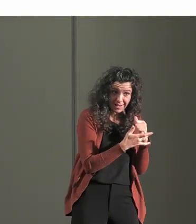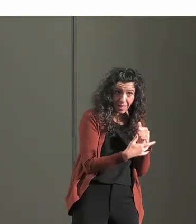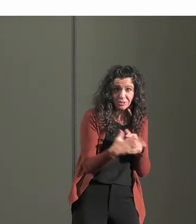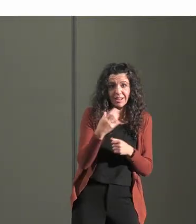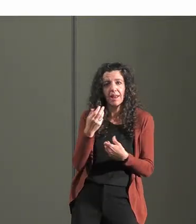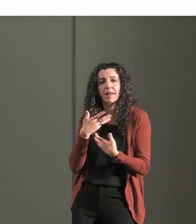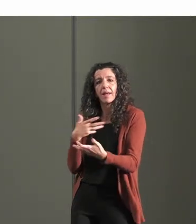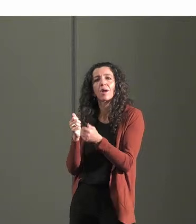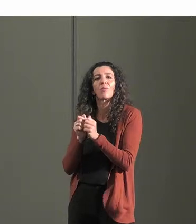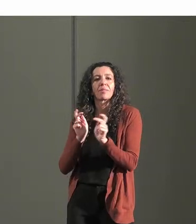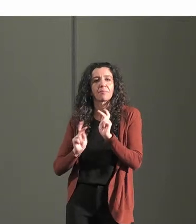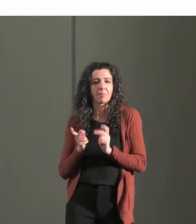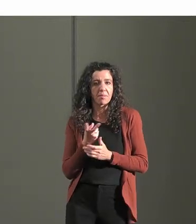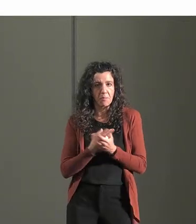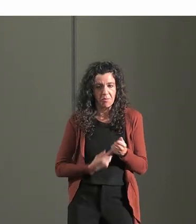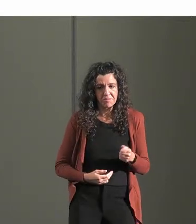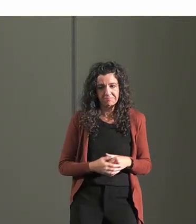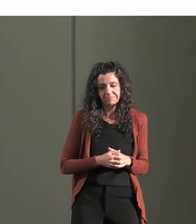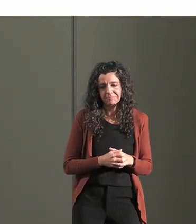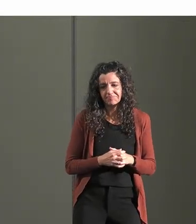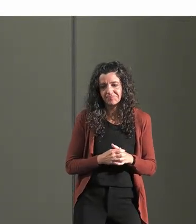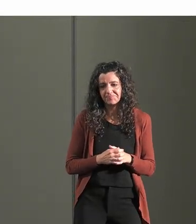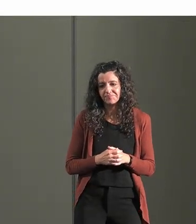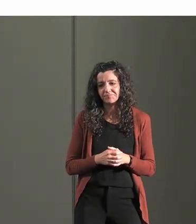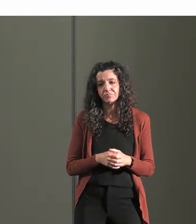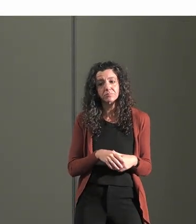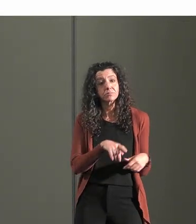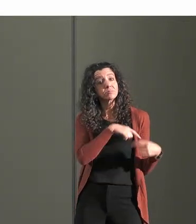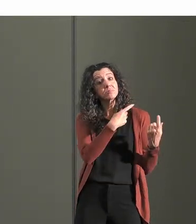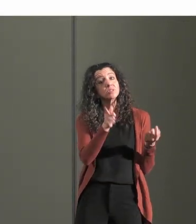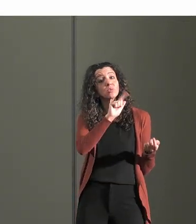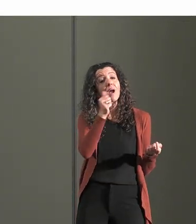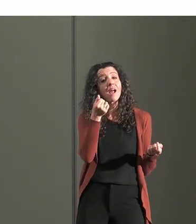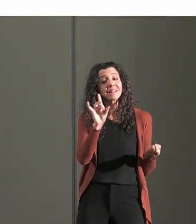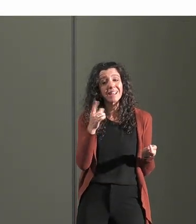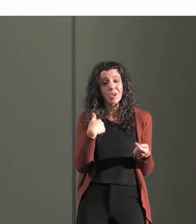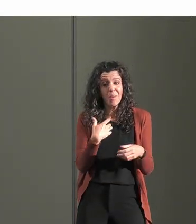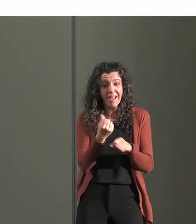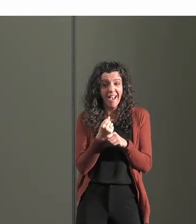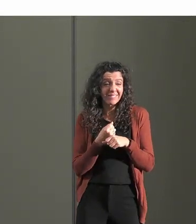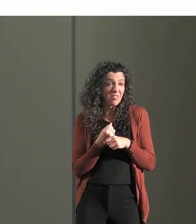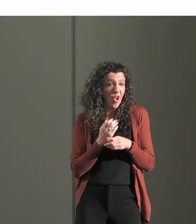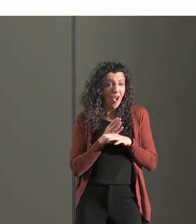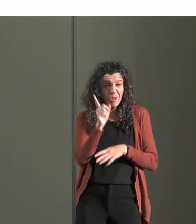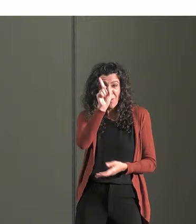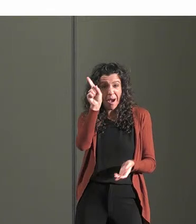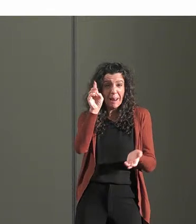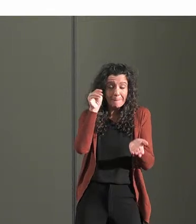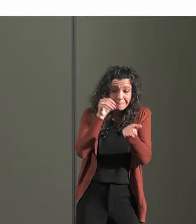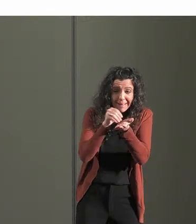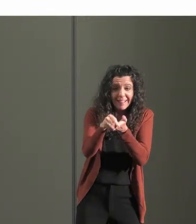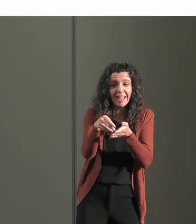across both technology and interacting with people.